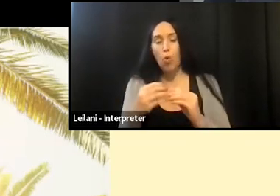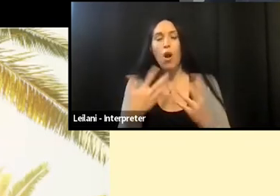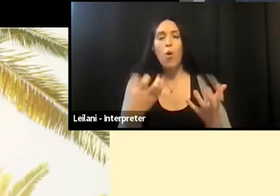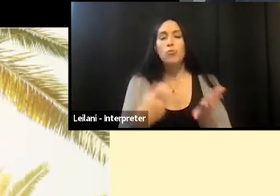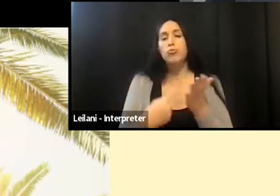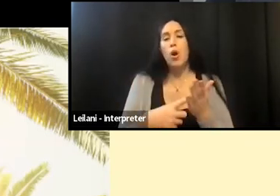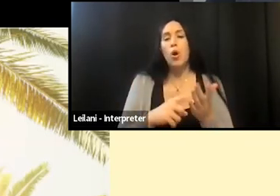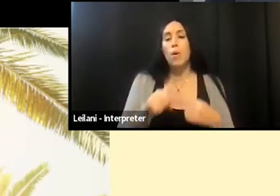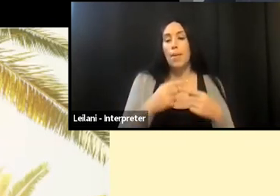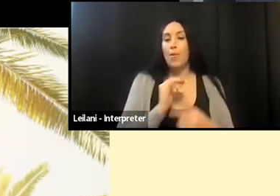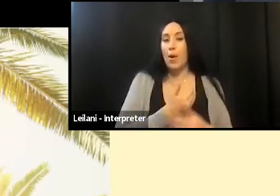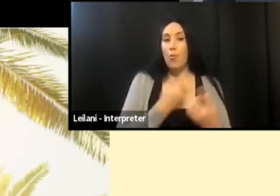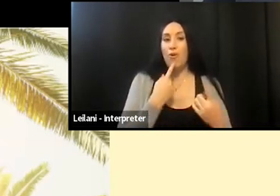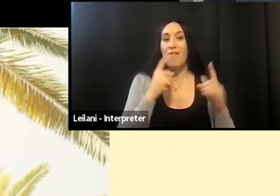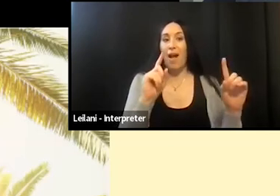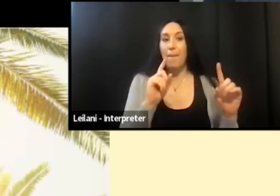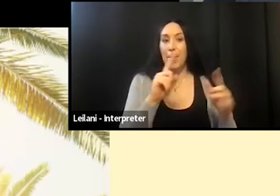with the Miami-Dade Age-Friendly Initiative.